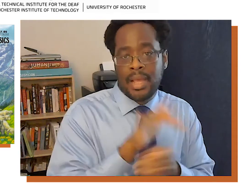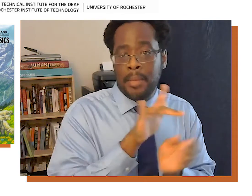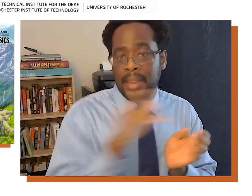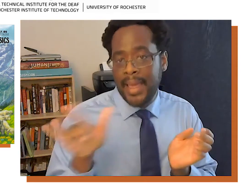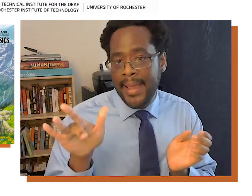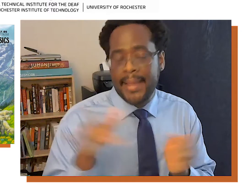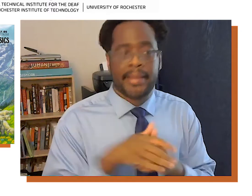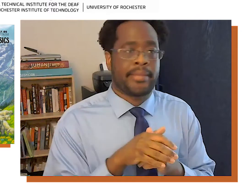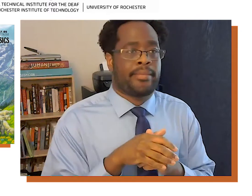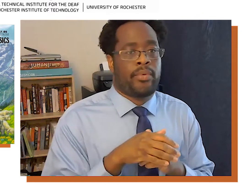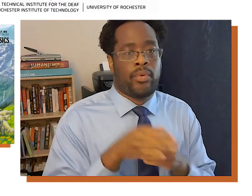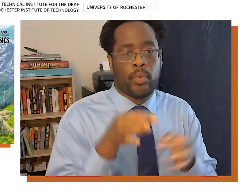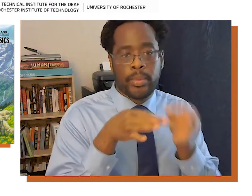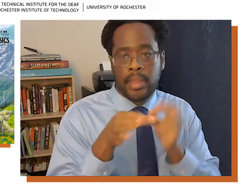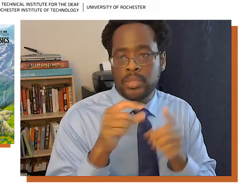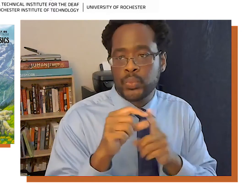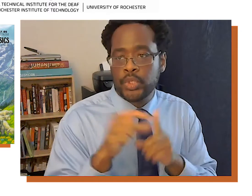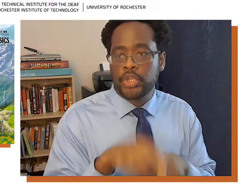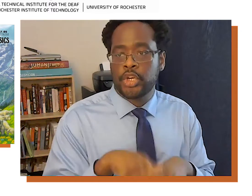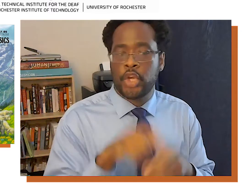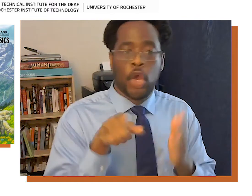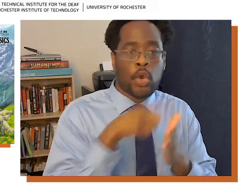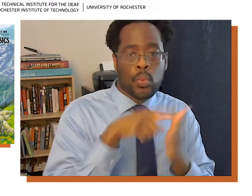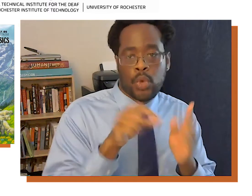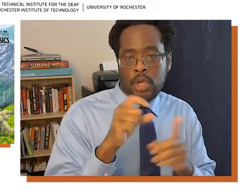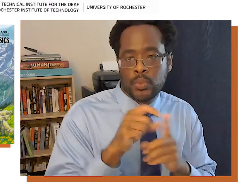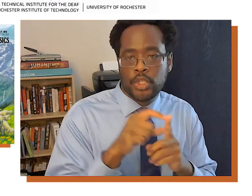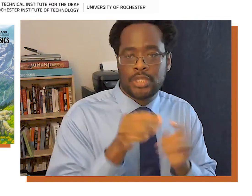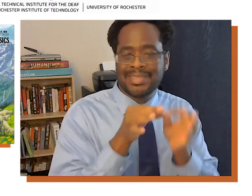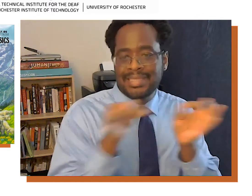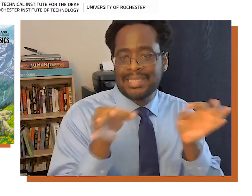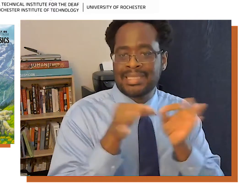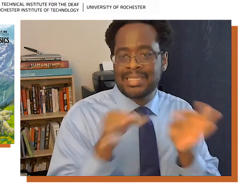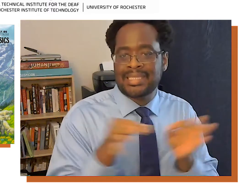filling in blanks or replacing some words.